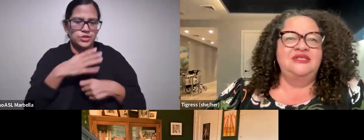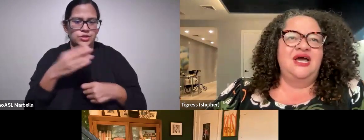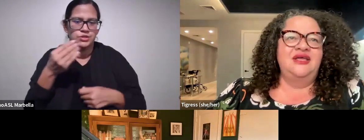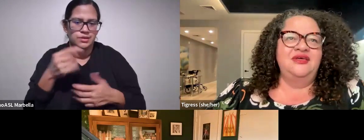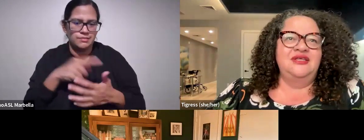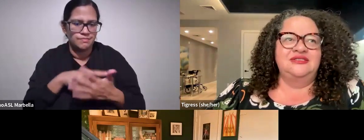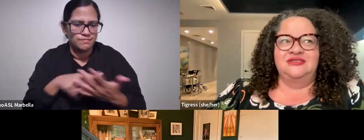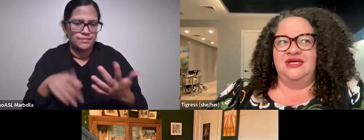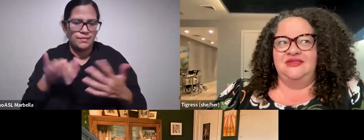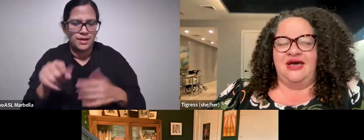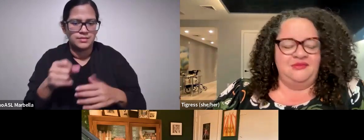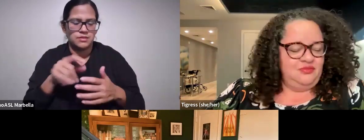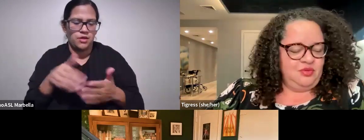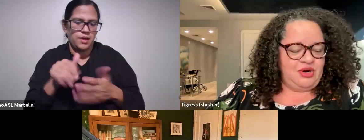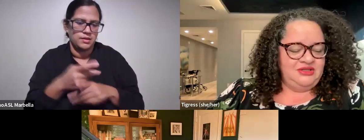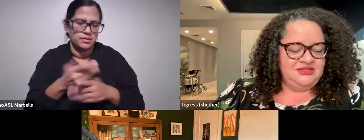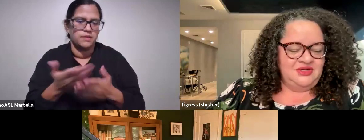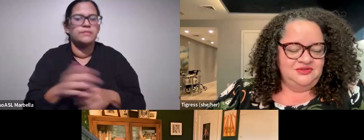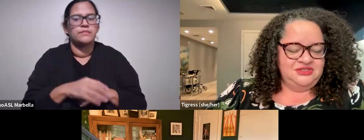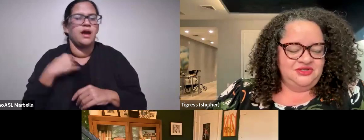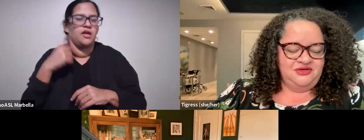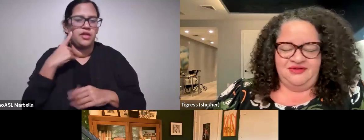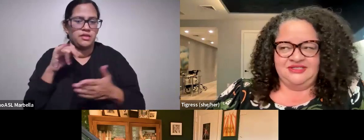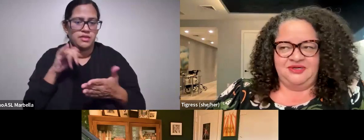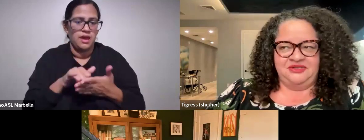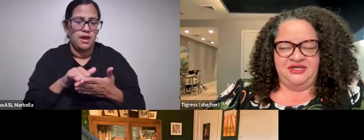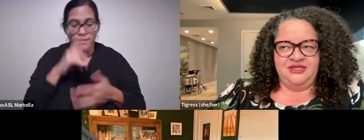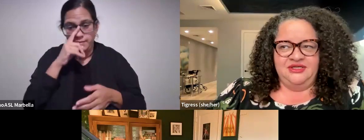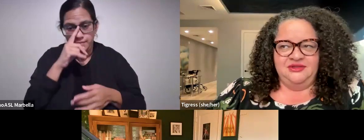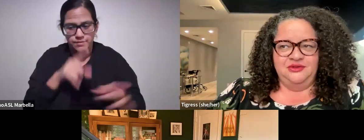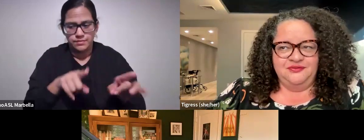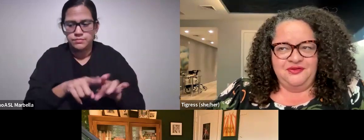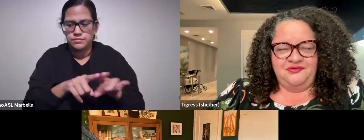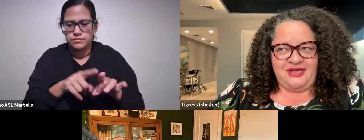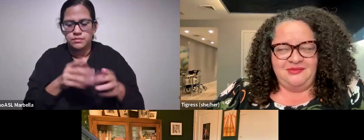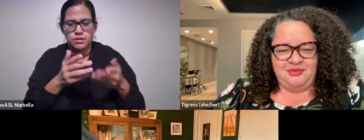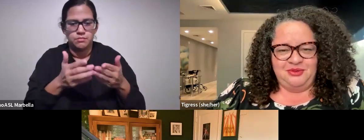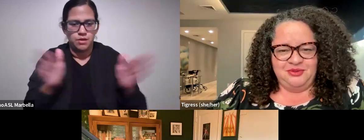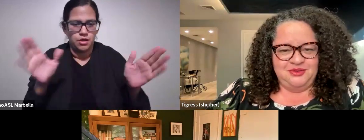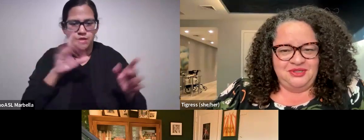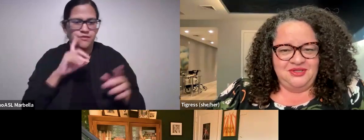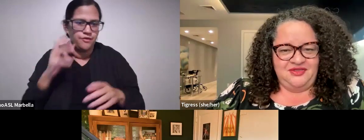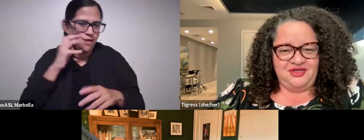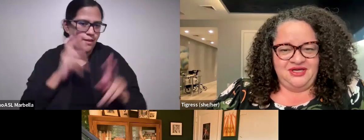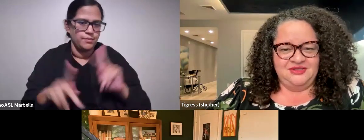and I think that more broadly is also just good advice about look for the fat people who are doing the thing.